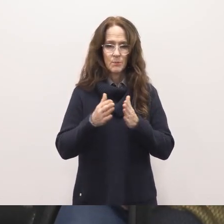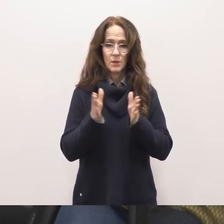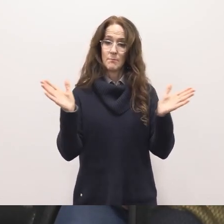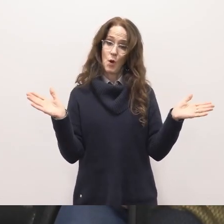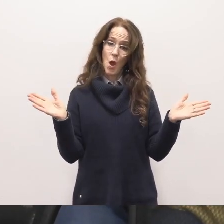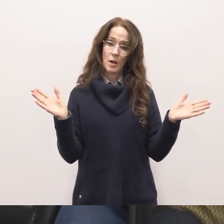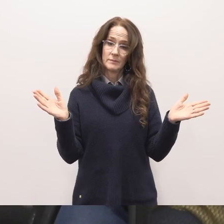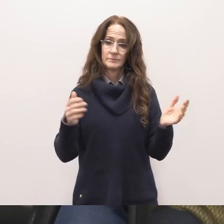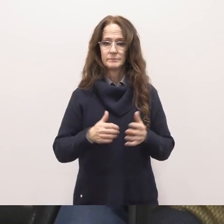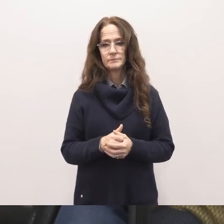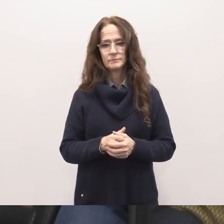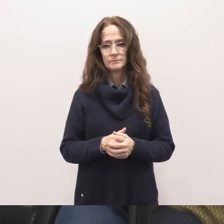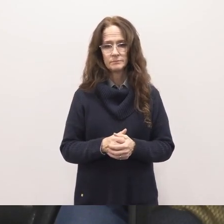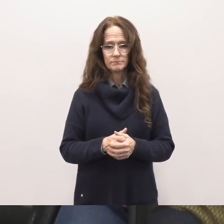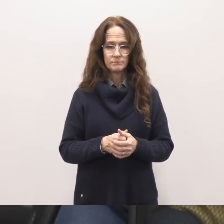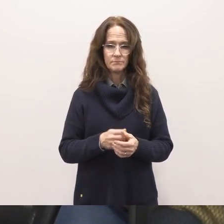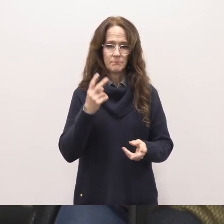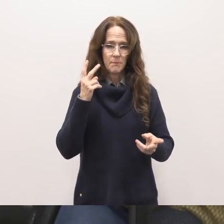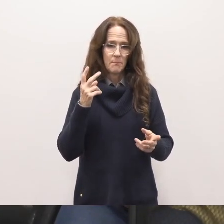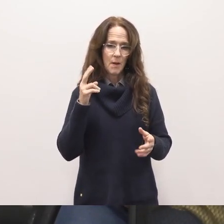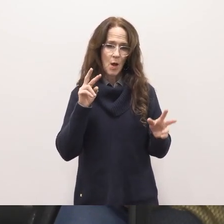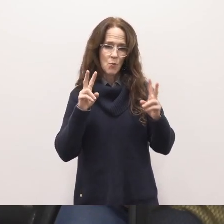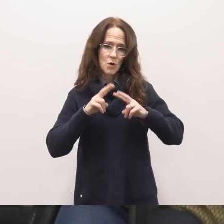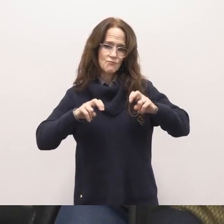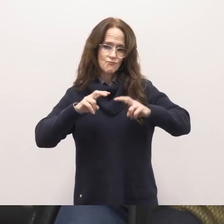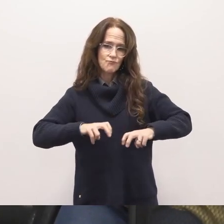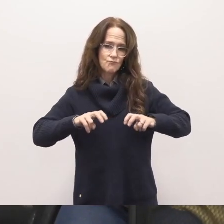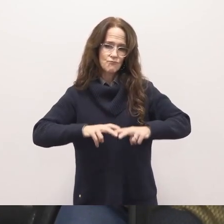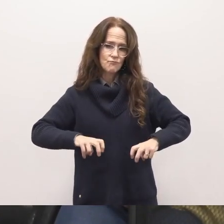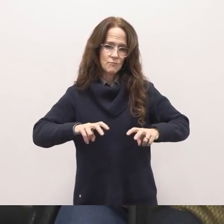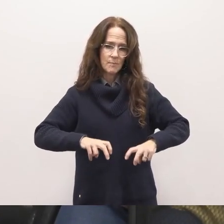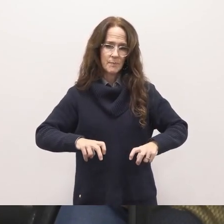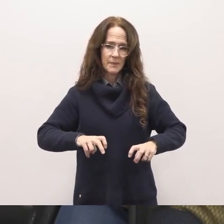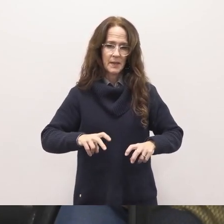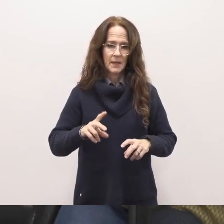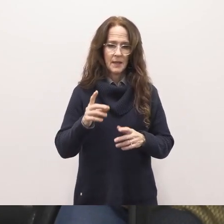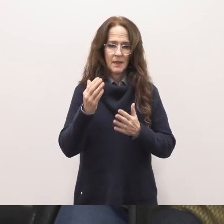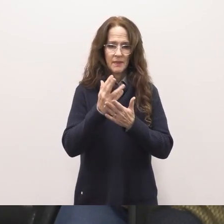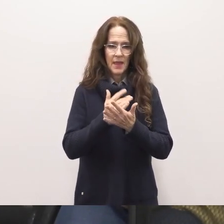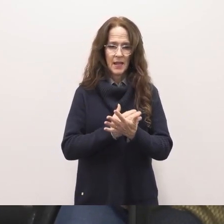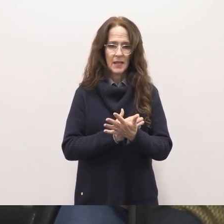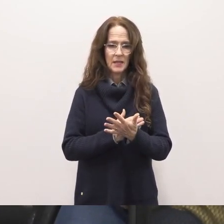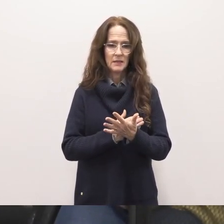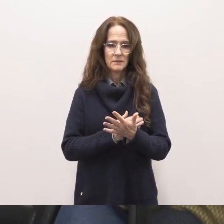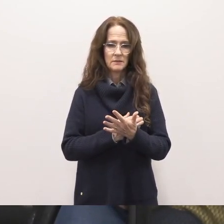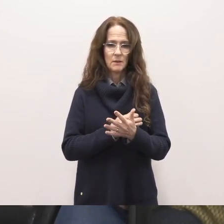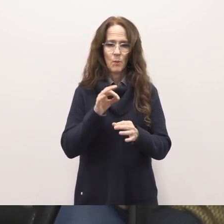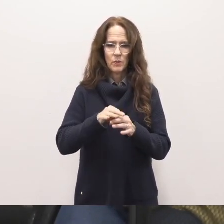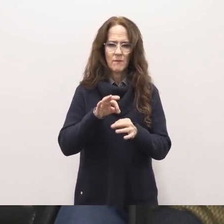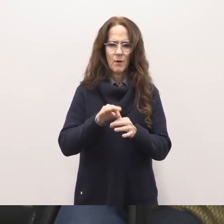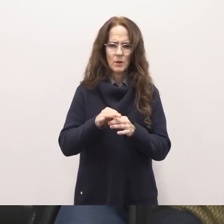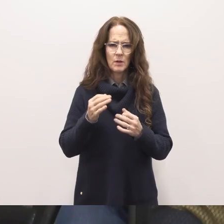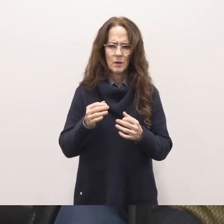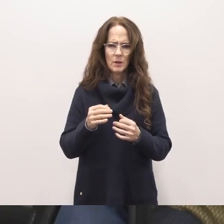But we are looking to make sure that when we look at that detailed list of what did the voters vote for, can we connect it?